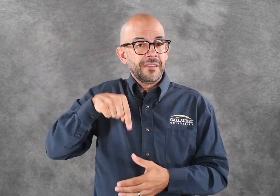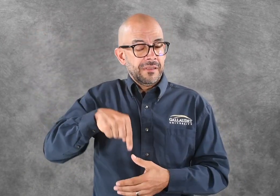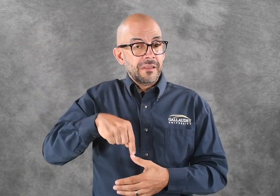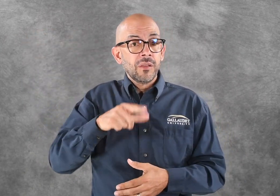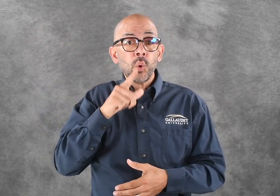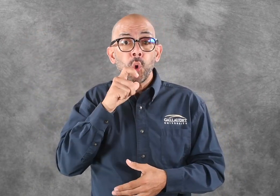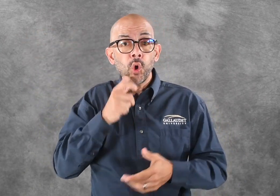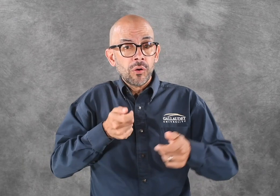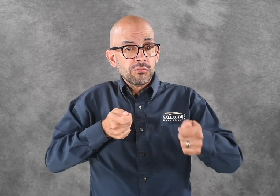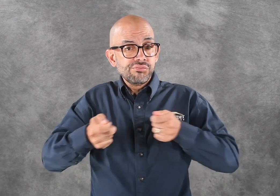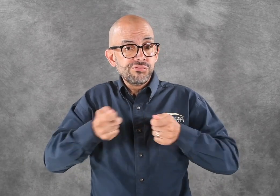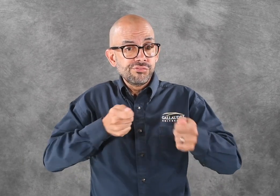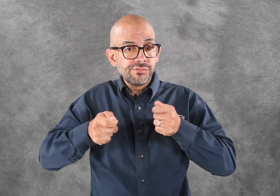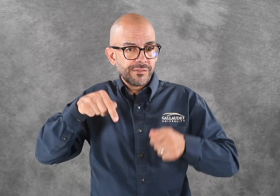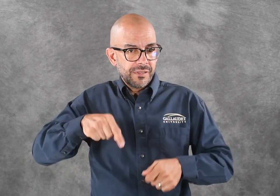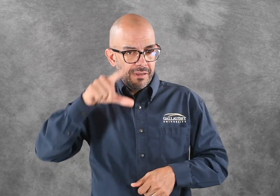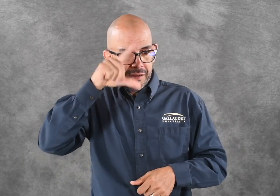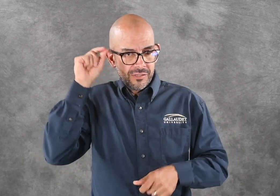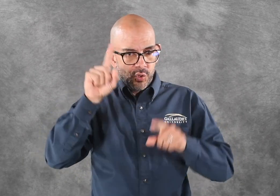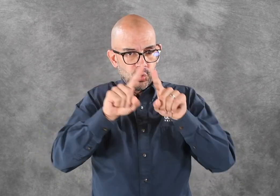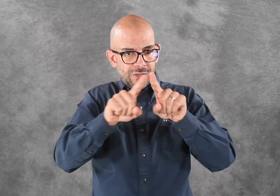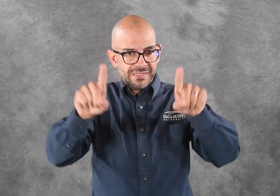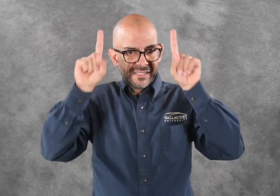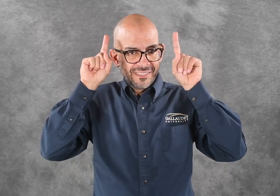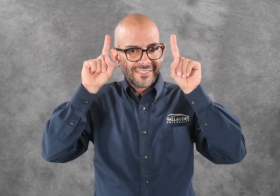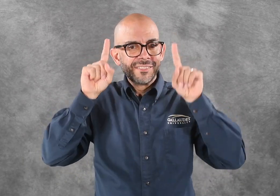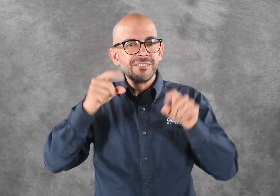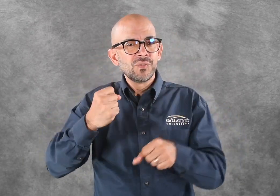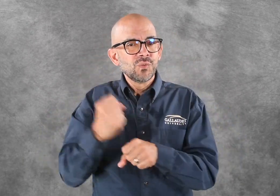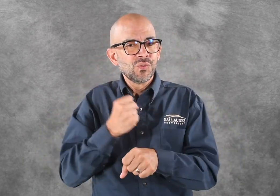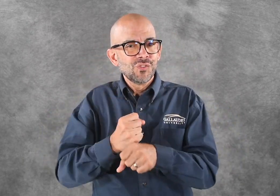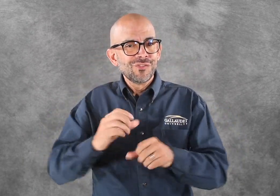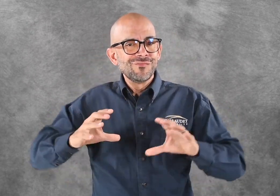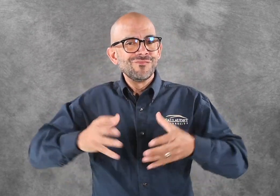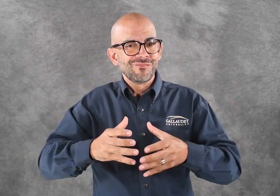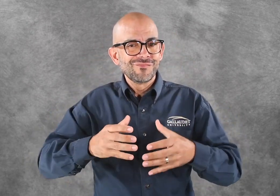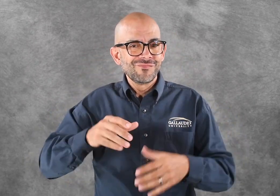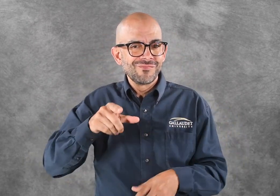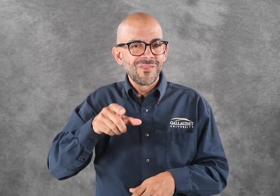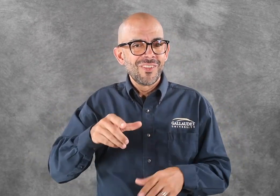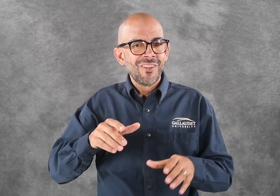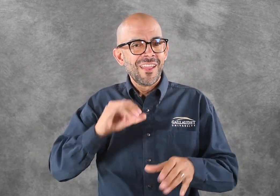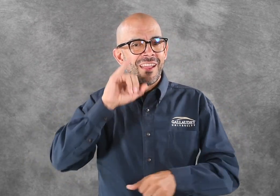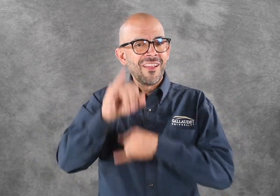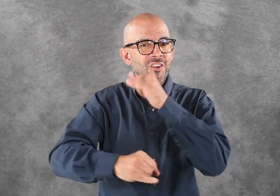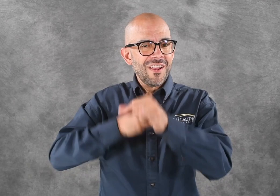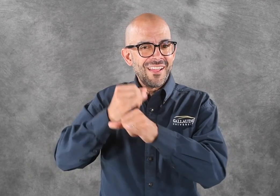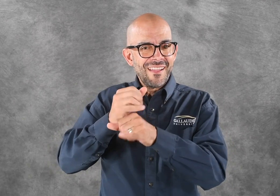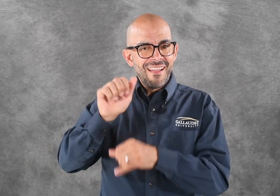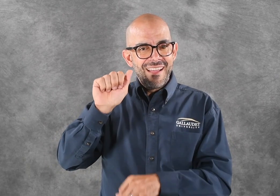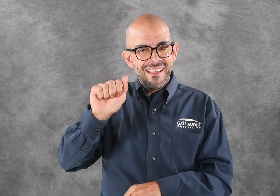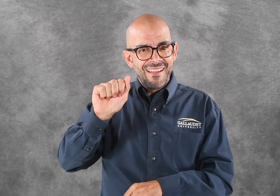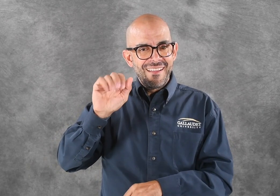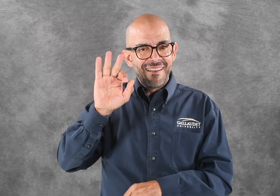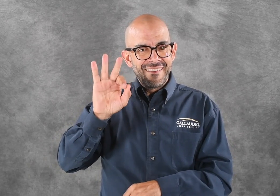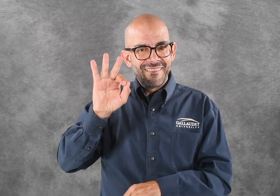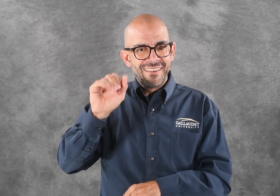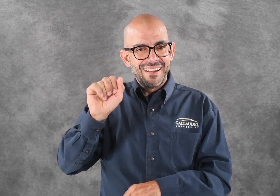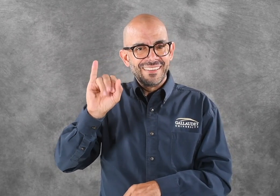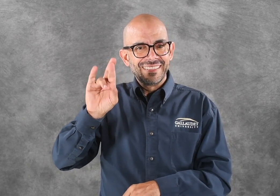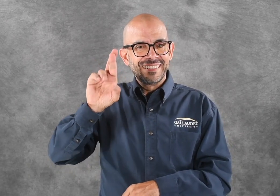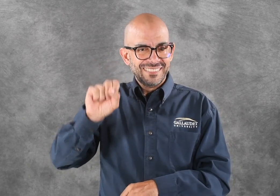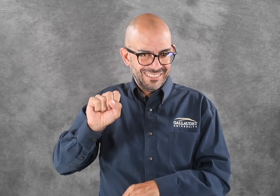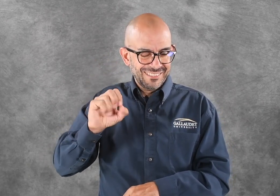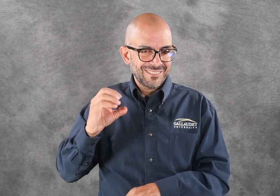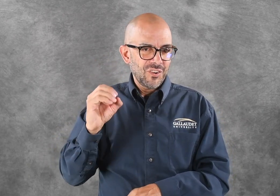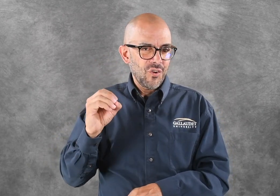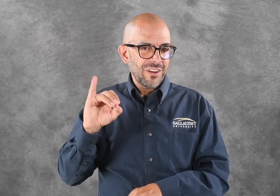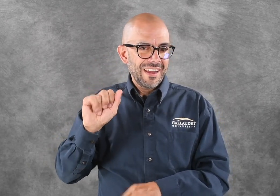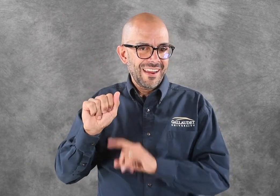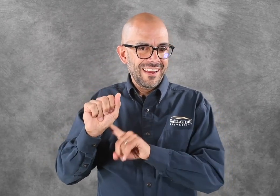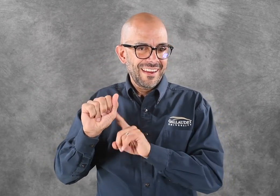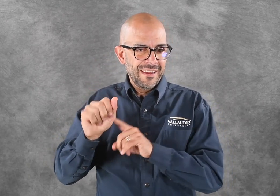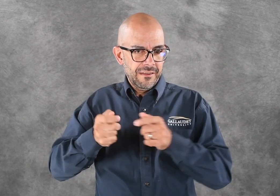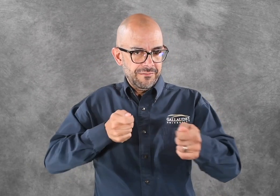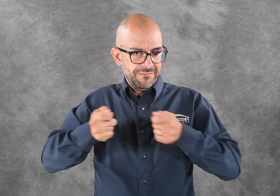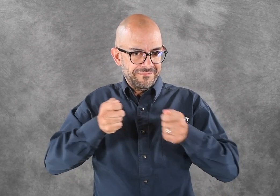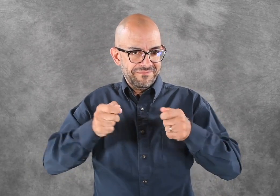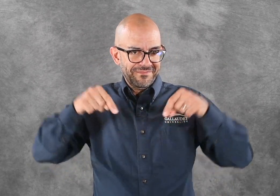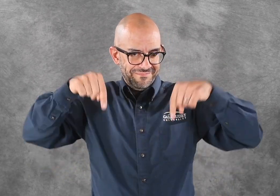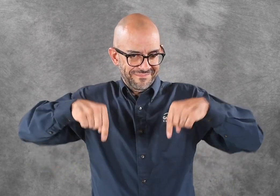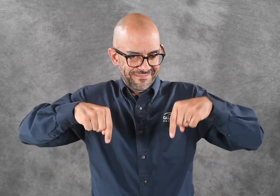And administered by Gallaudet’s Office of International Affairs.